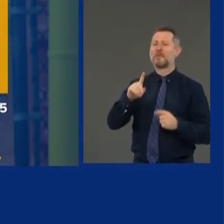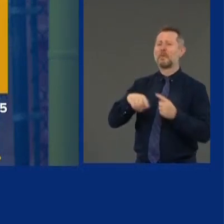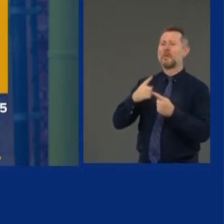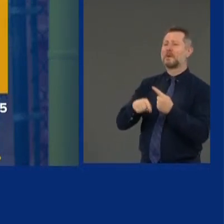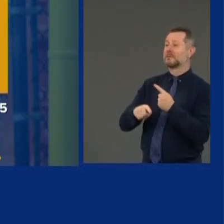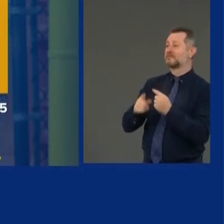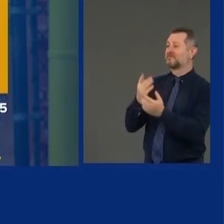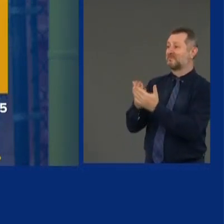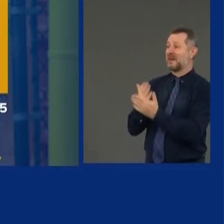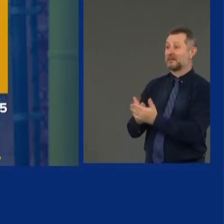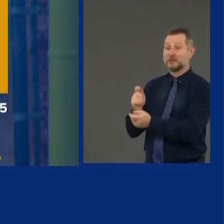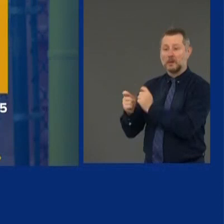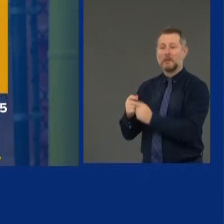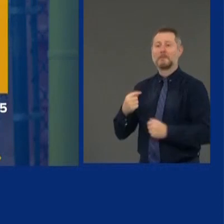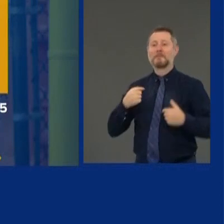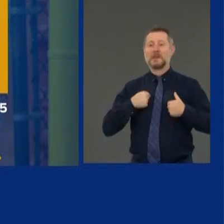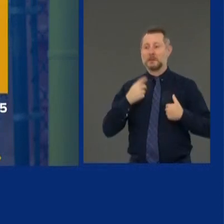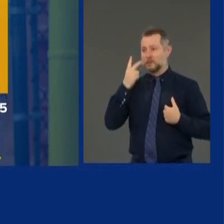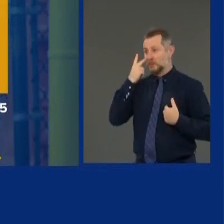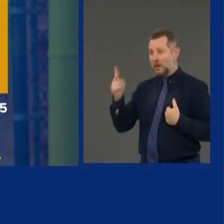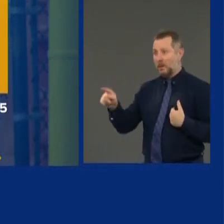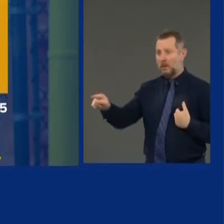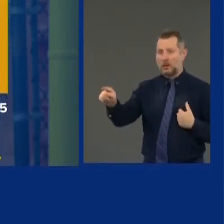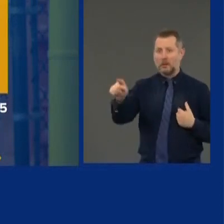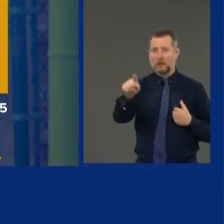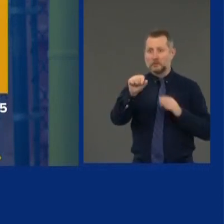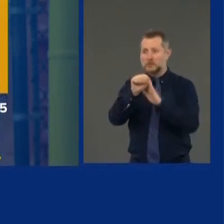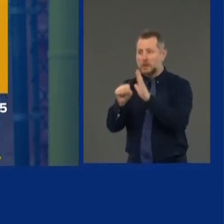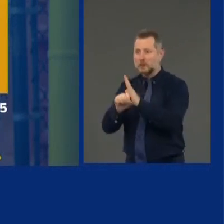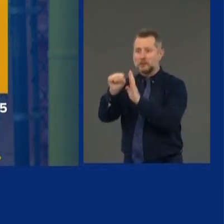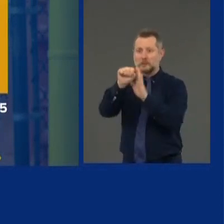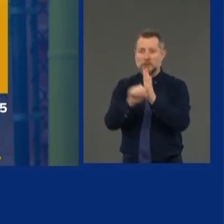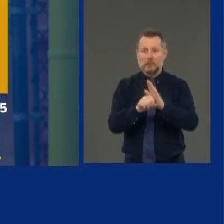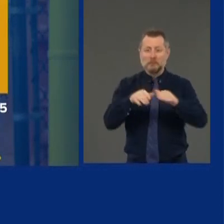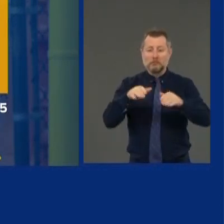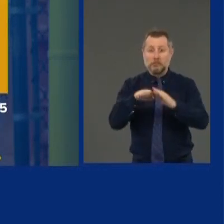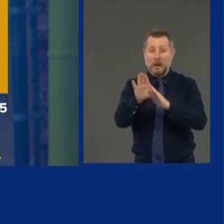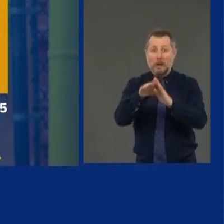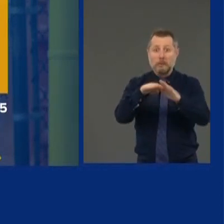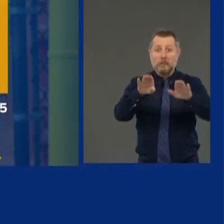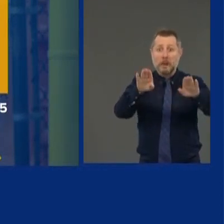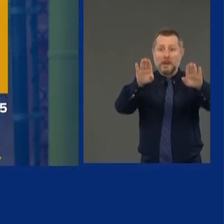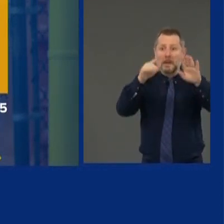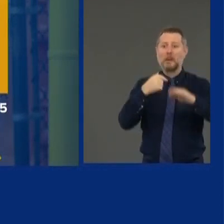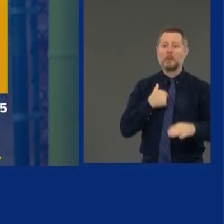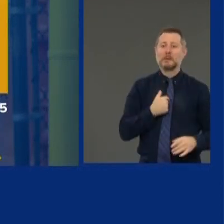WHEN THE FACTS CHANGE.